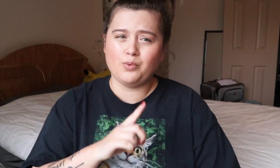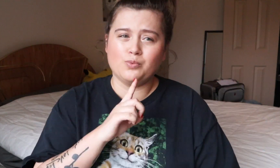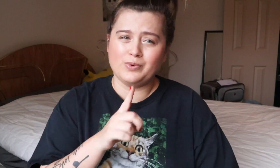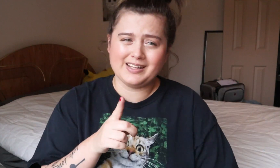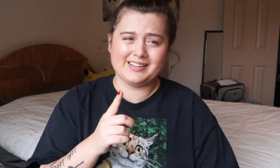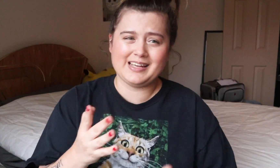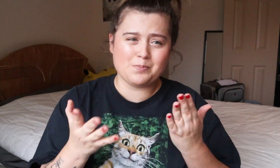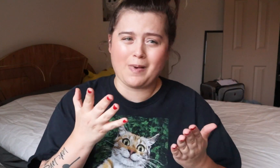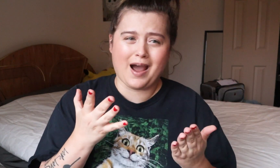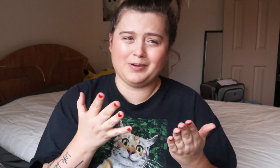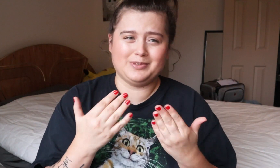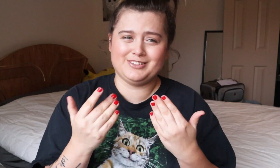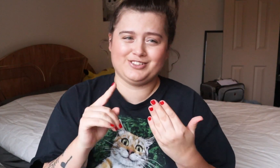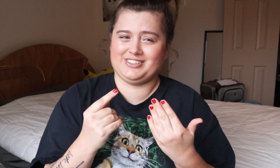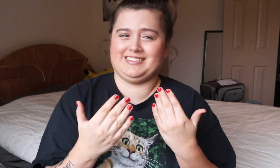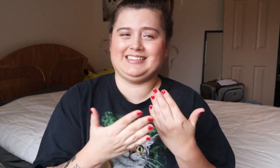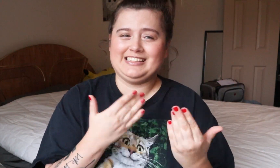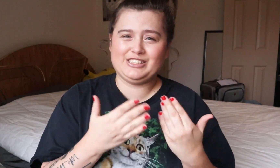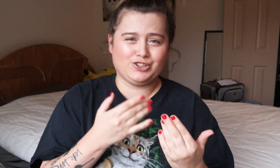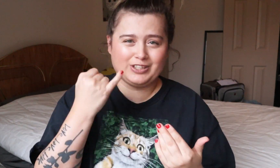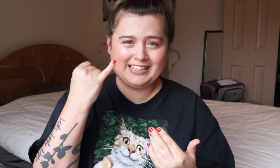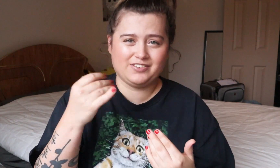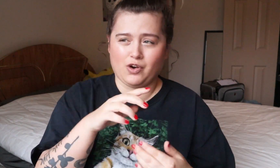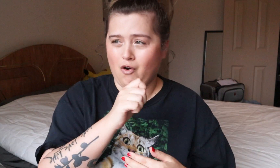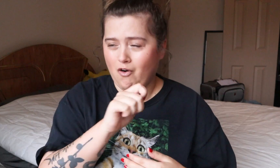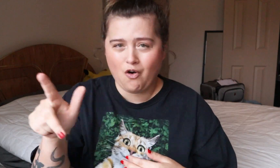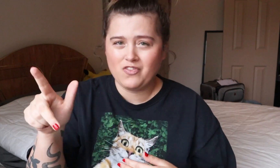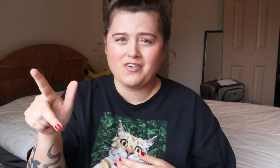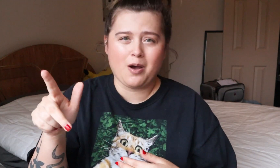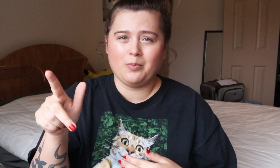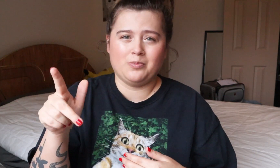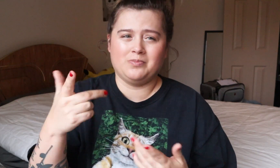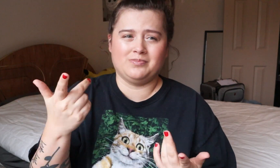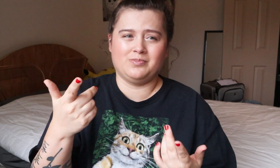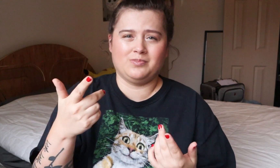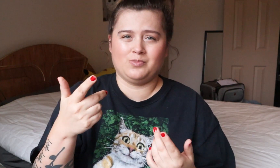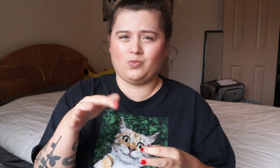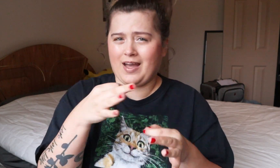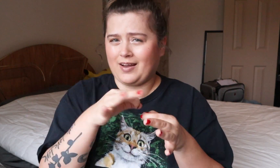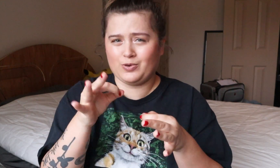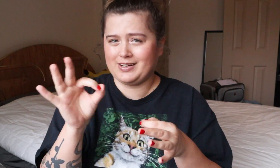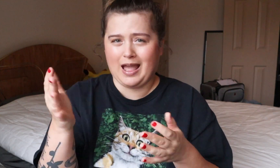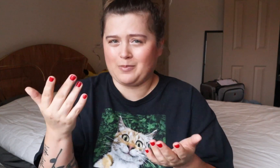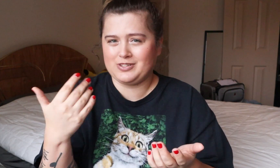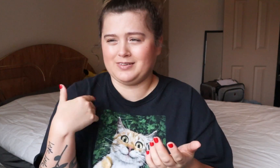I figured it'd be easier if all of them had captions.